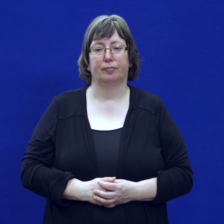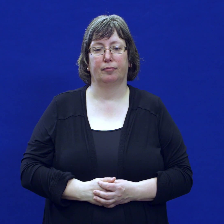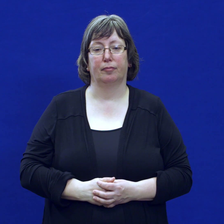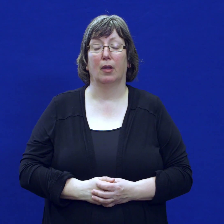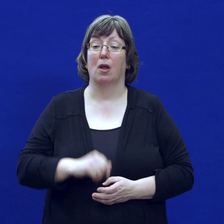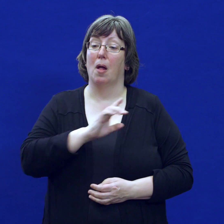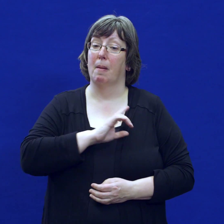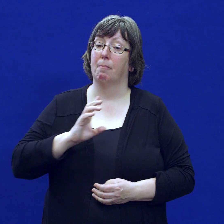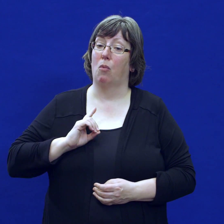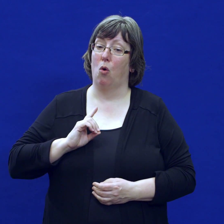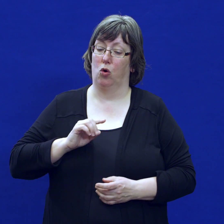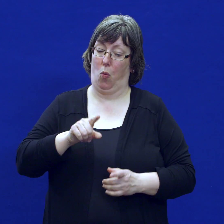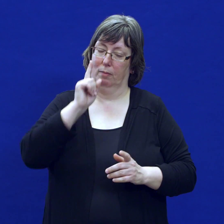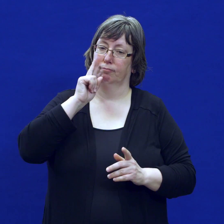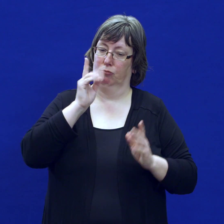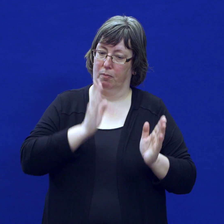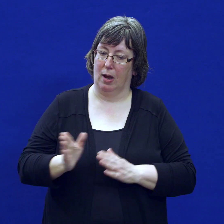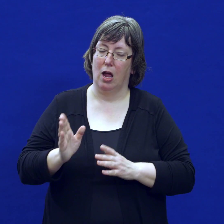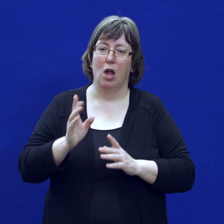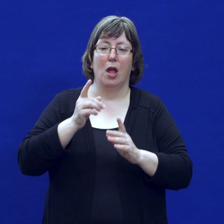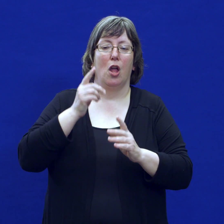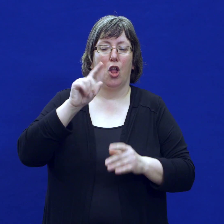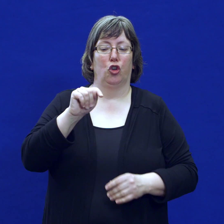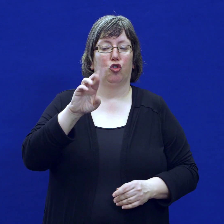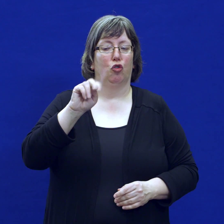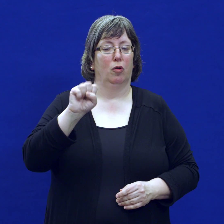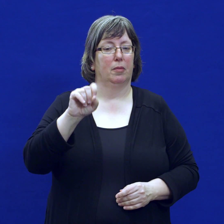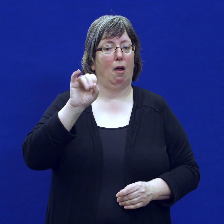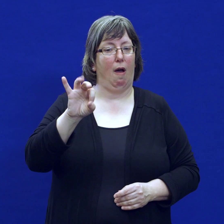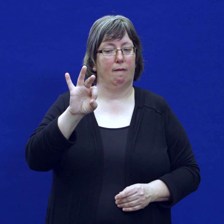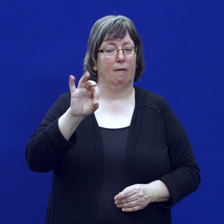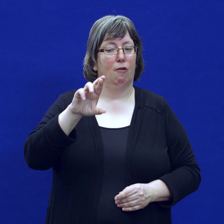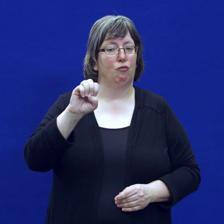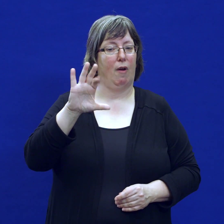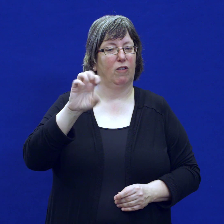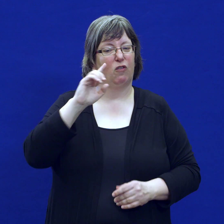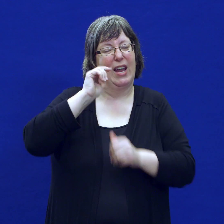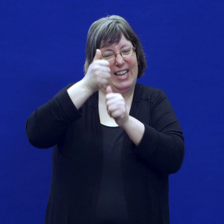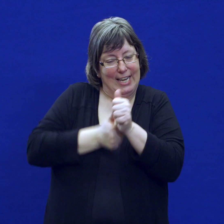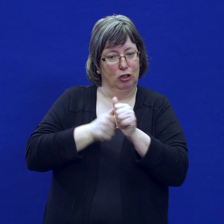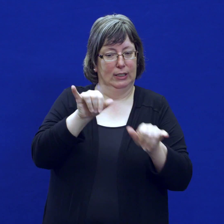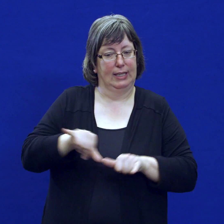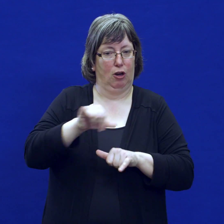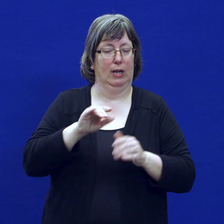The board shall prepare terms of reference for each Standard Development Committee